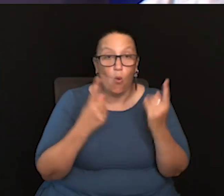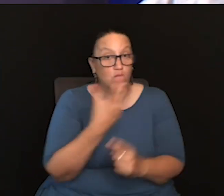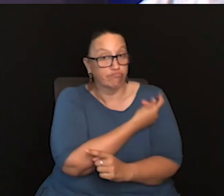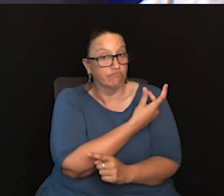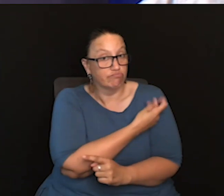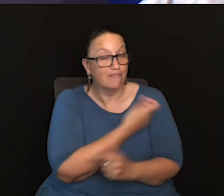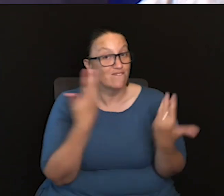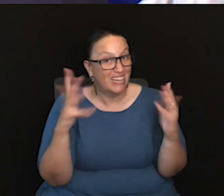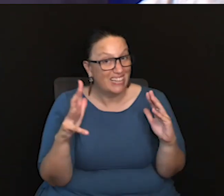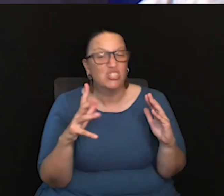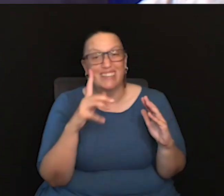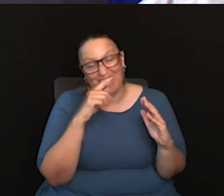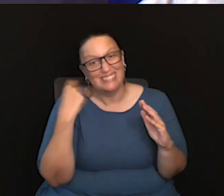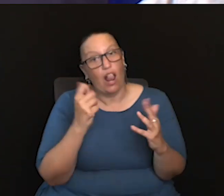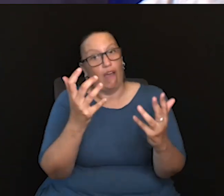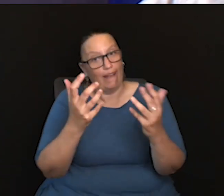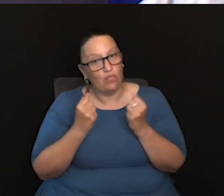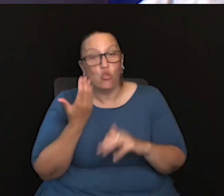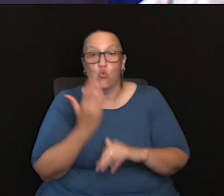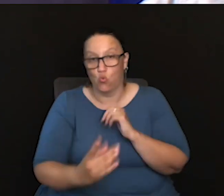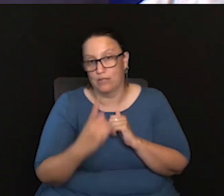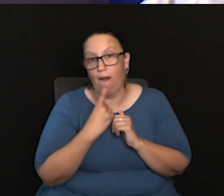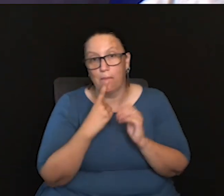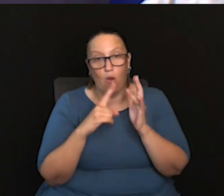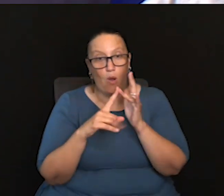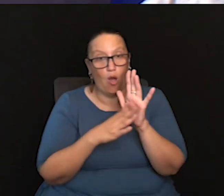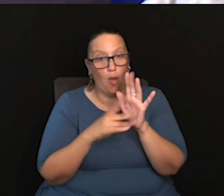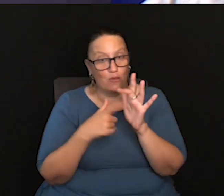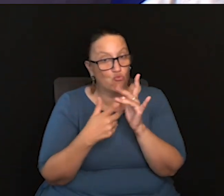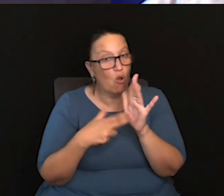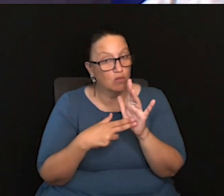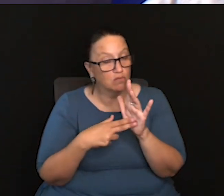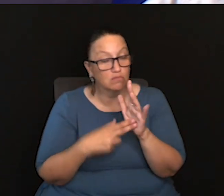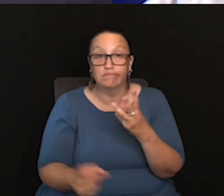in those who have had two doses of a vaccine and that booster doses provide additional protection,